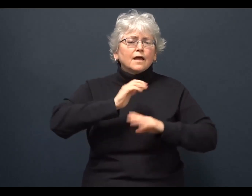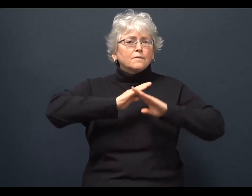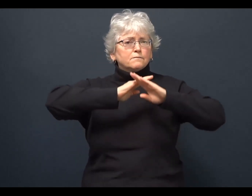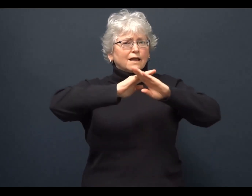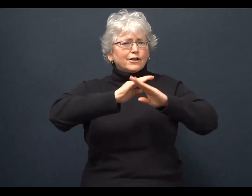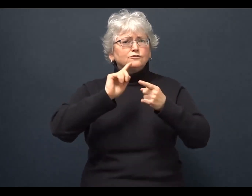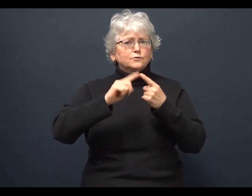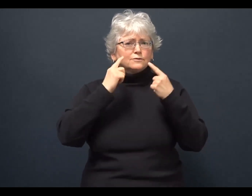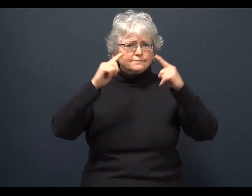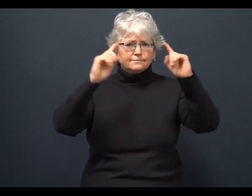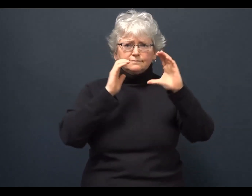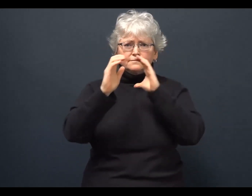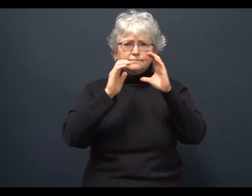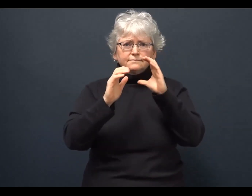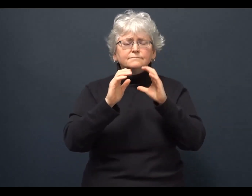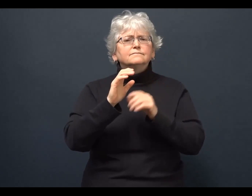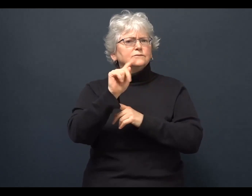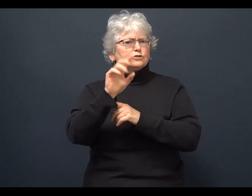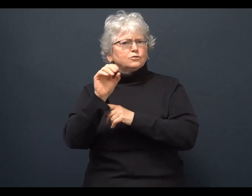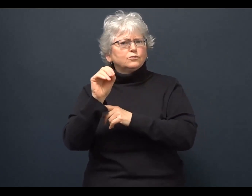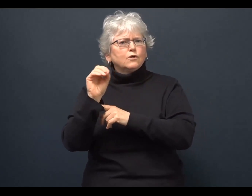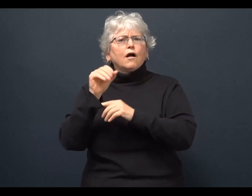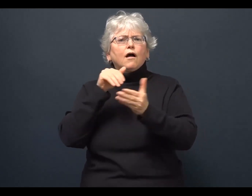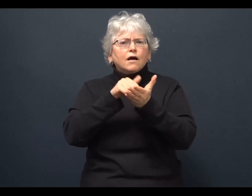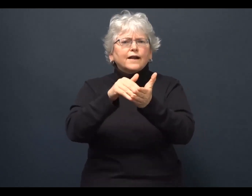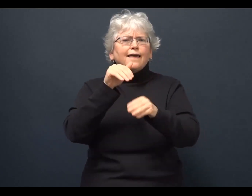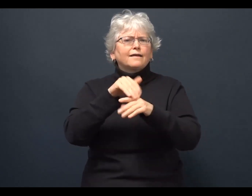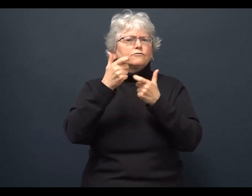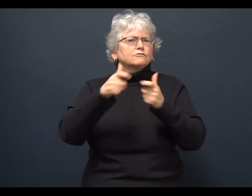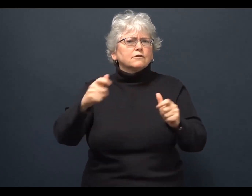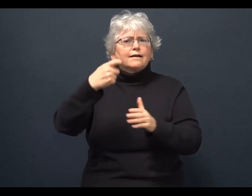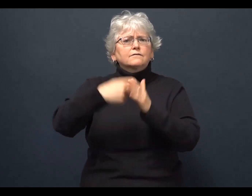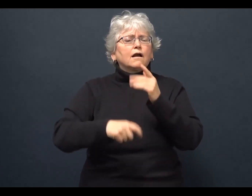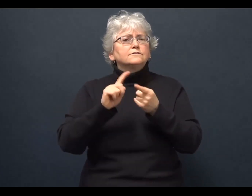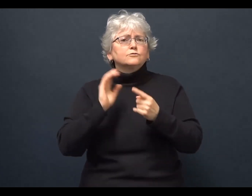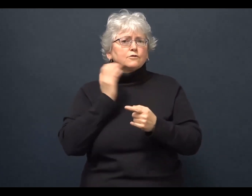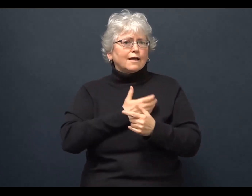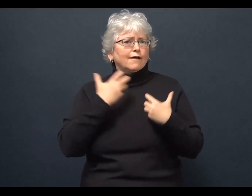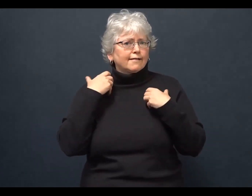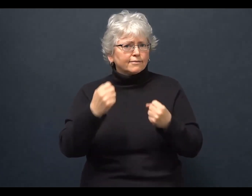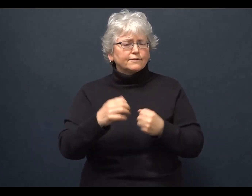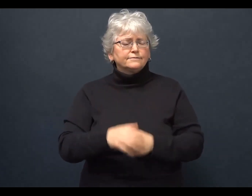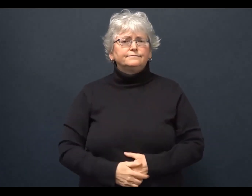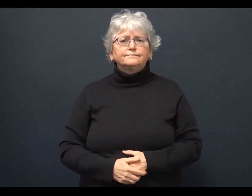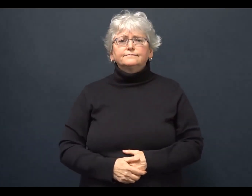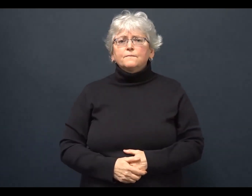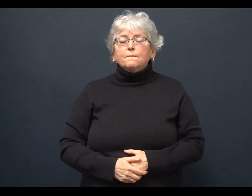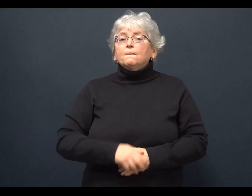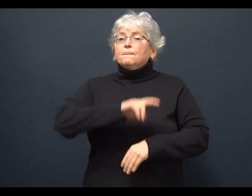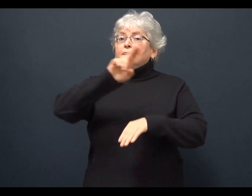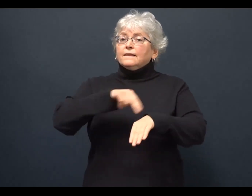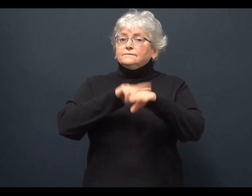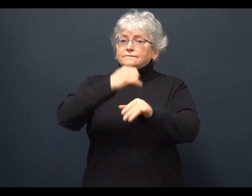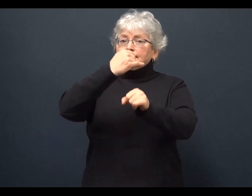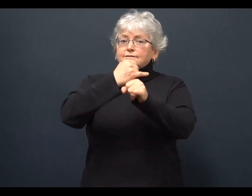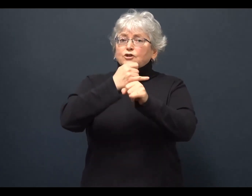barriers to effective communication. too often at a great cost to our health. the National